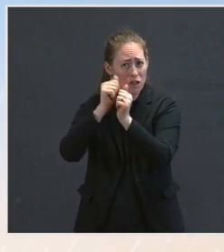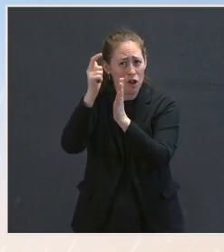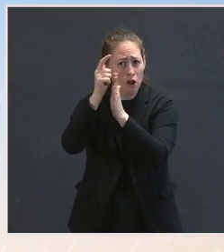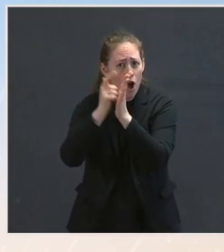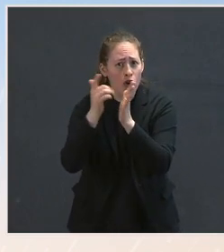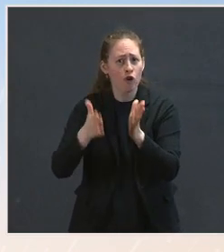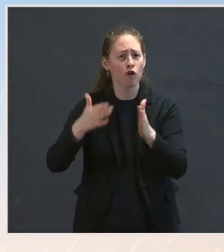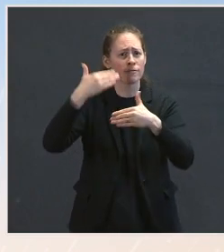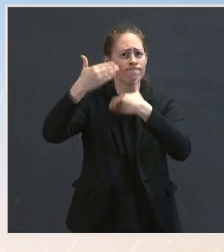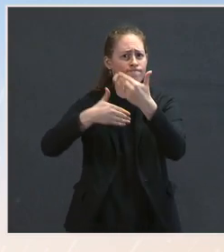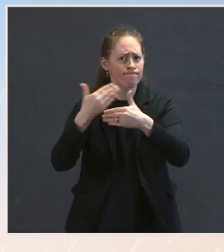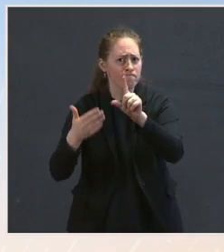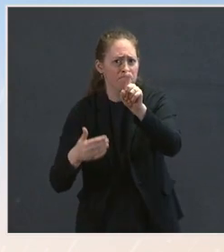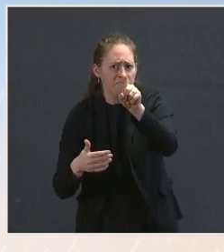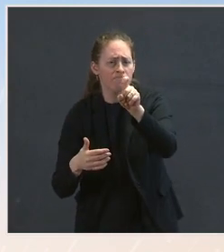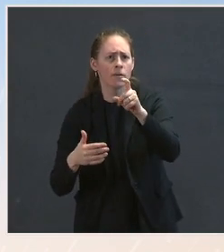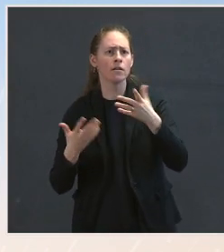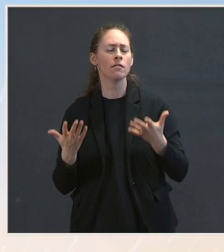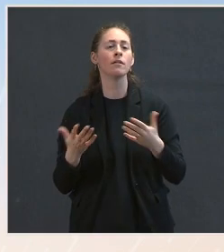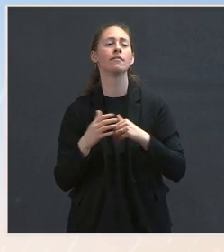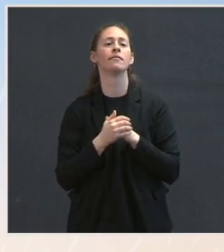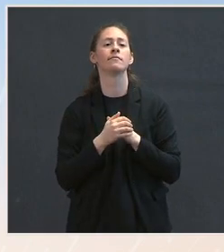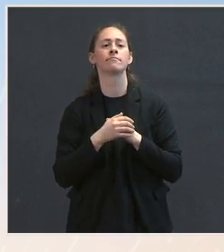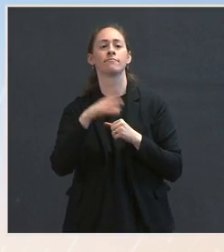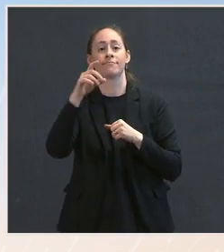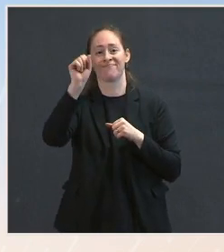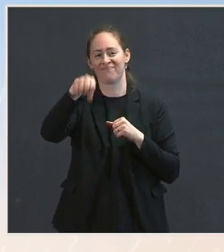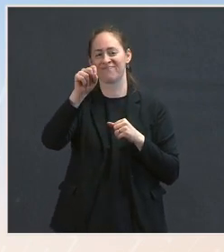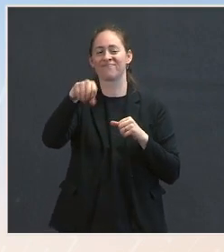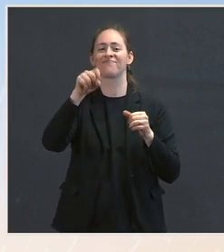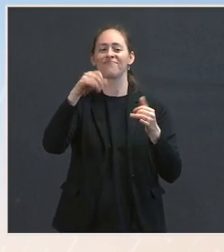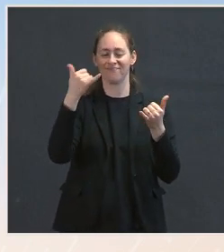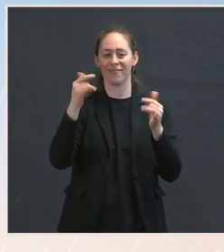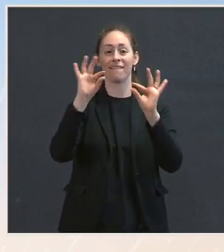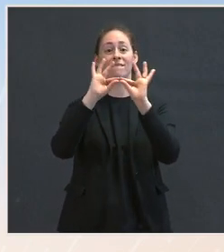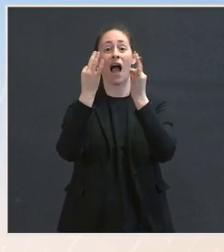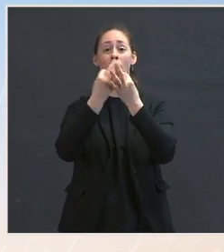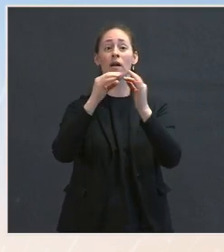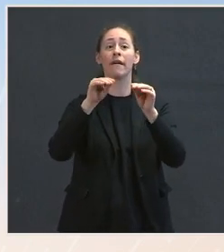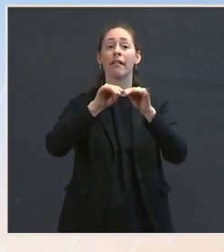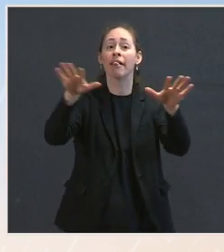the family reunification task force -- by the Department of Homeland Security, by our Secretary of Homeland Security.